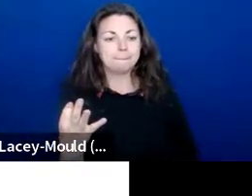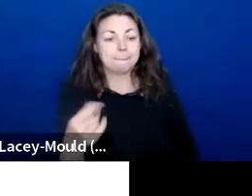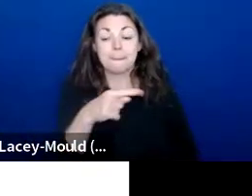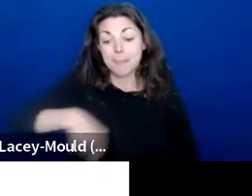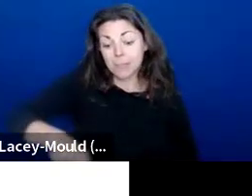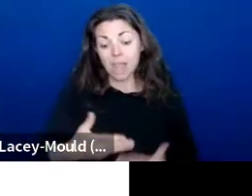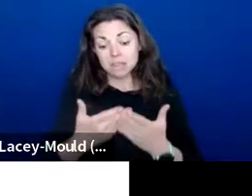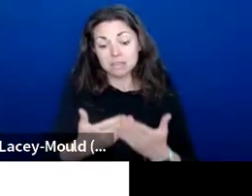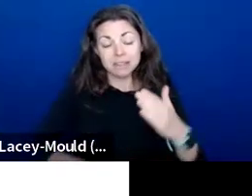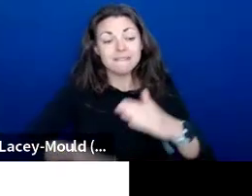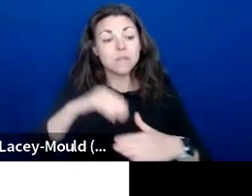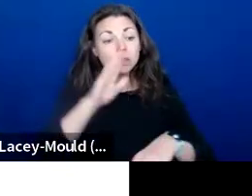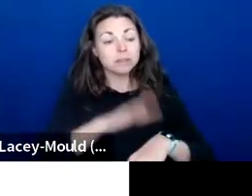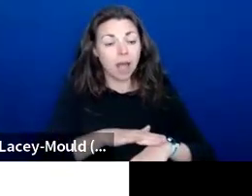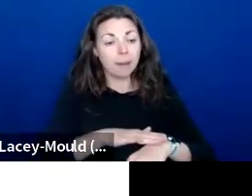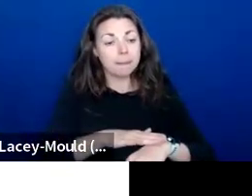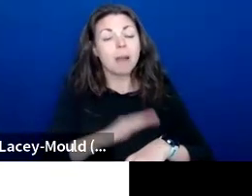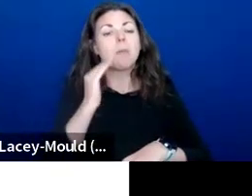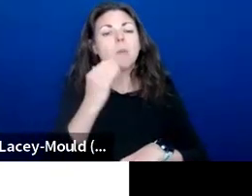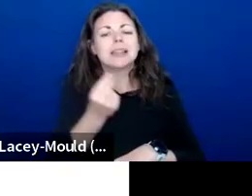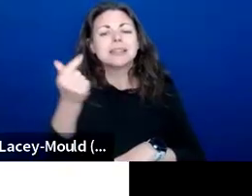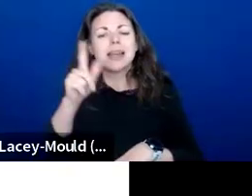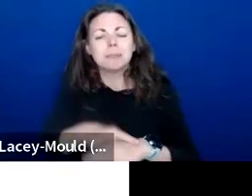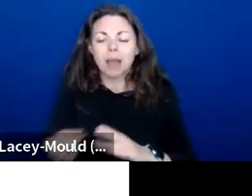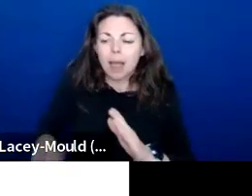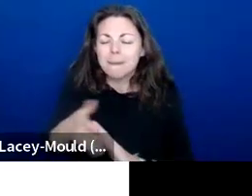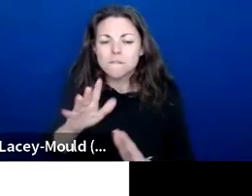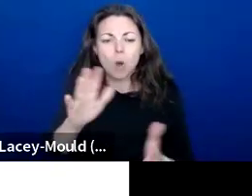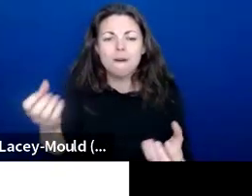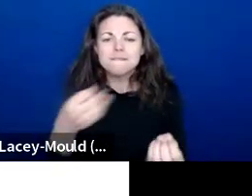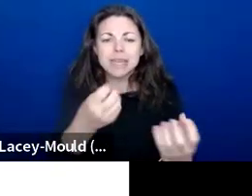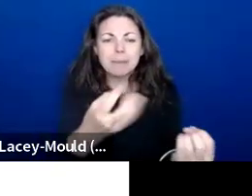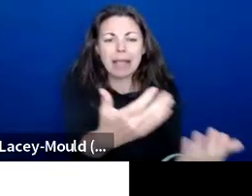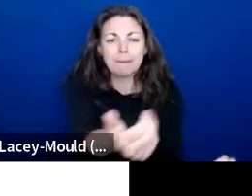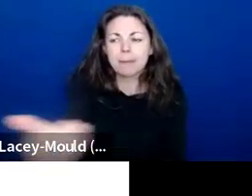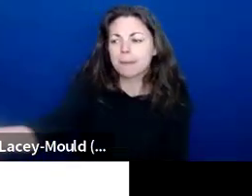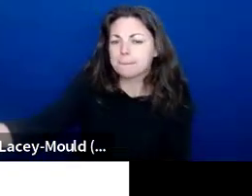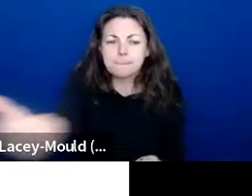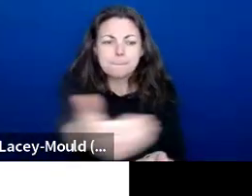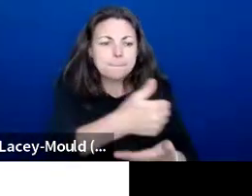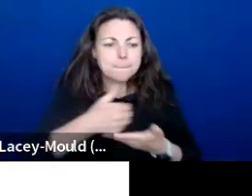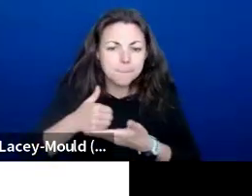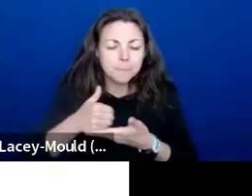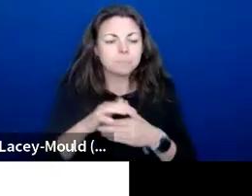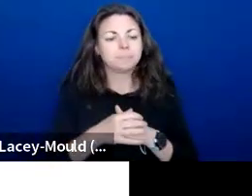time but take some time to collect feedback from their peers. And there are brackets leading